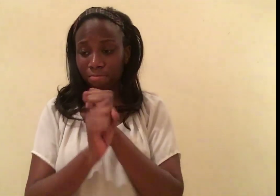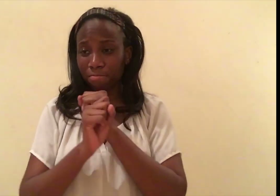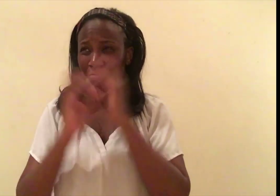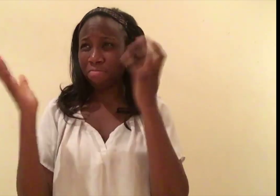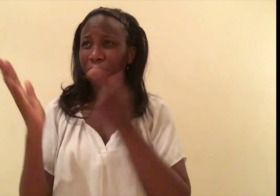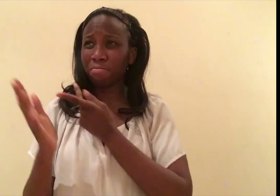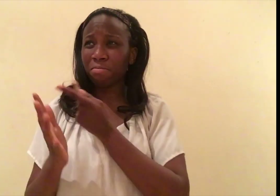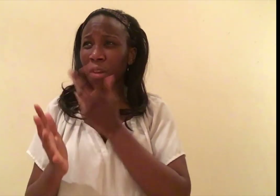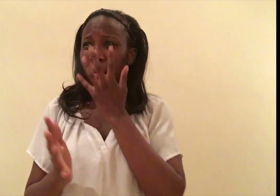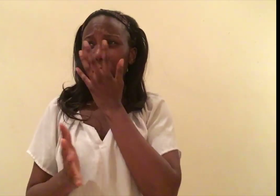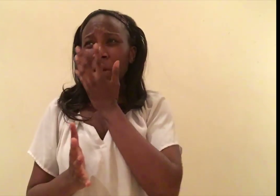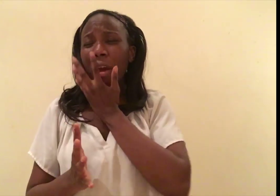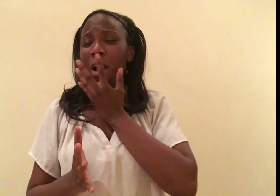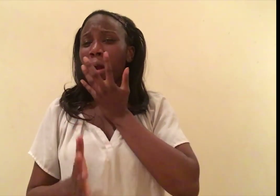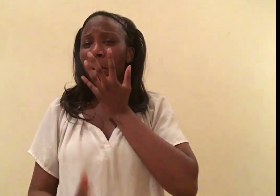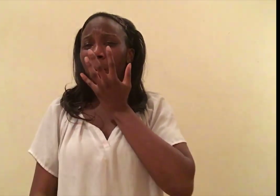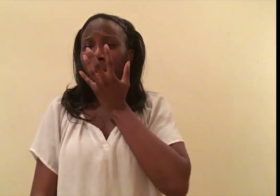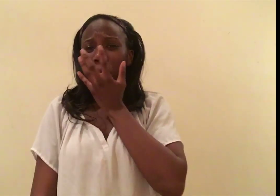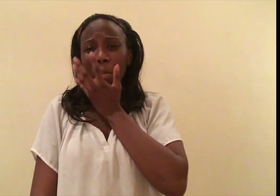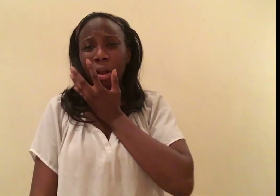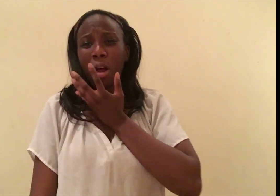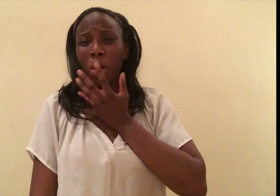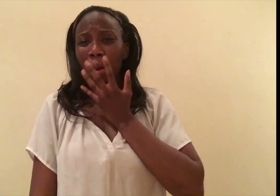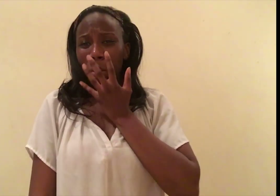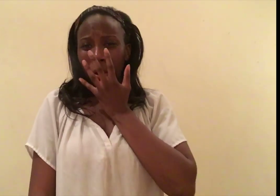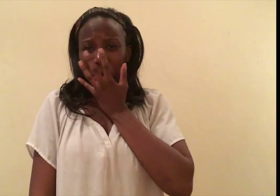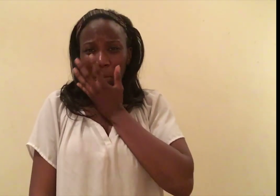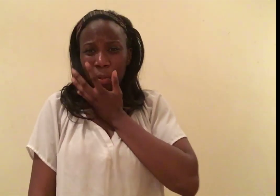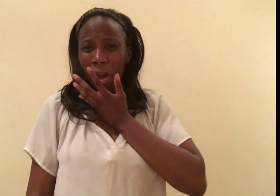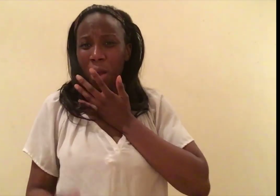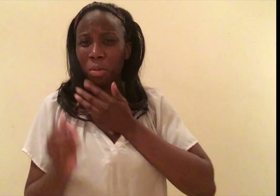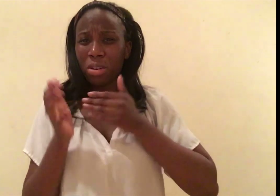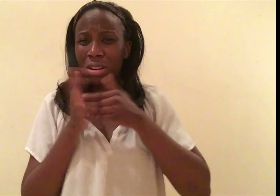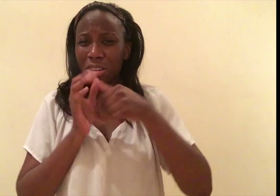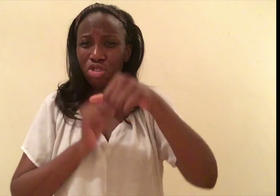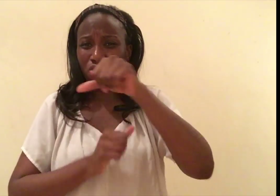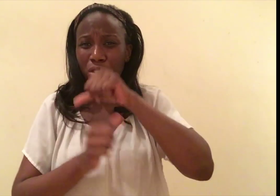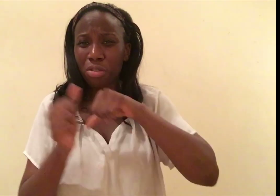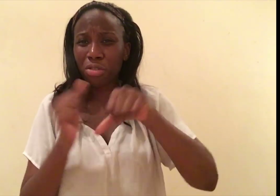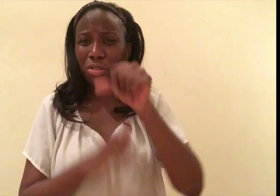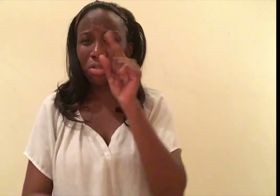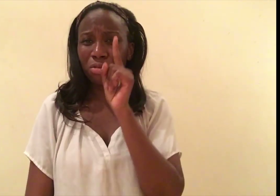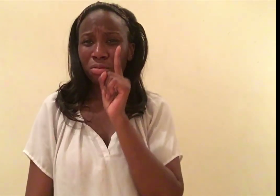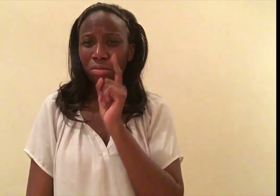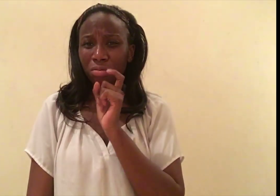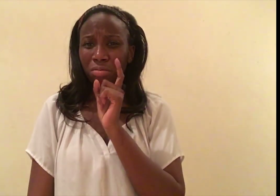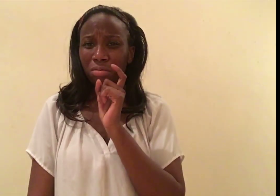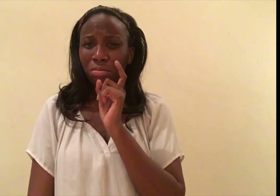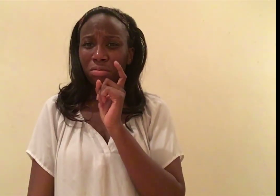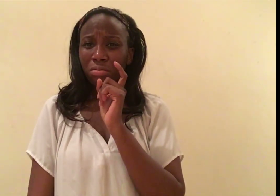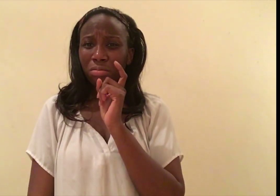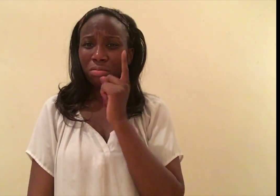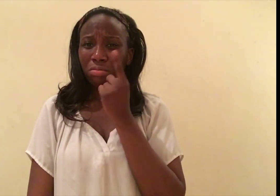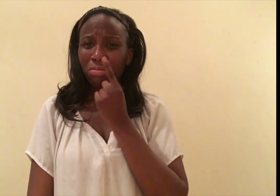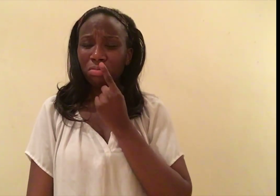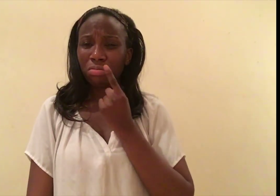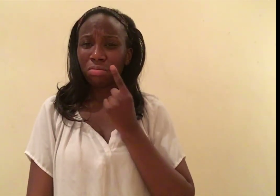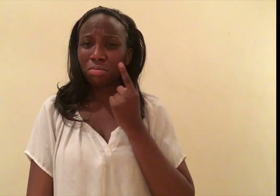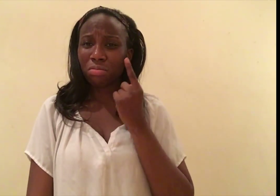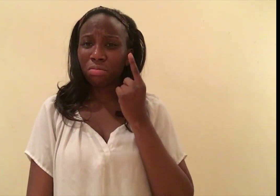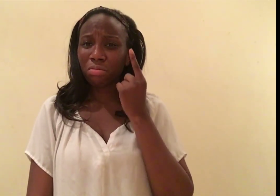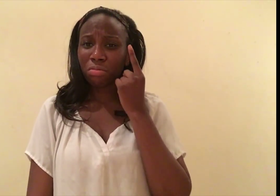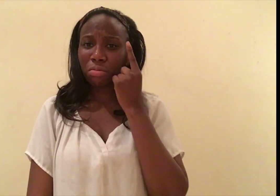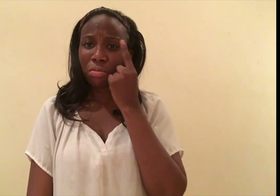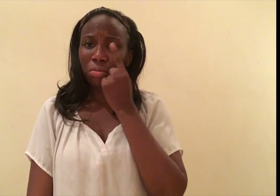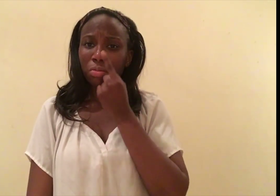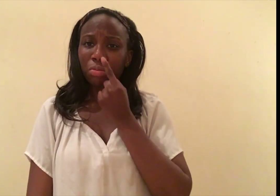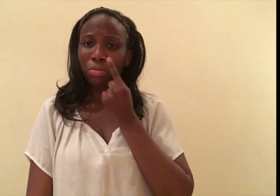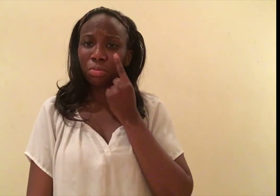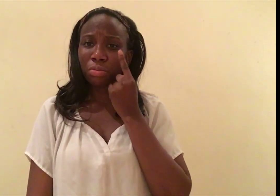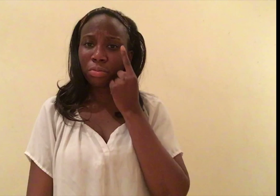I wonder if kissing was just faces sloppily pressed up against each other?